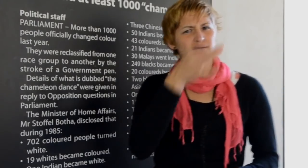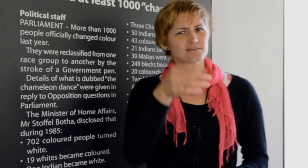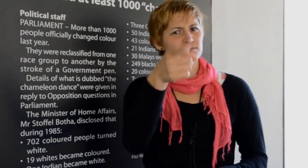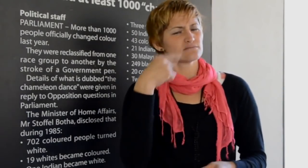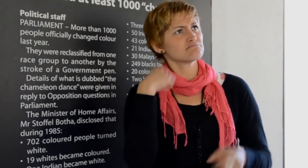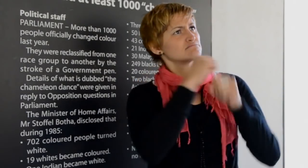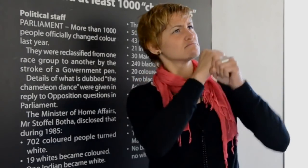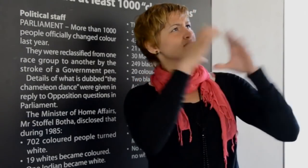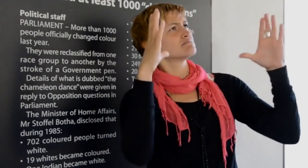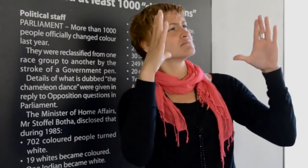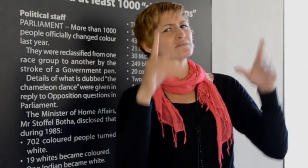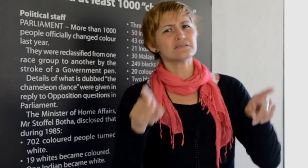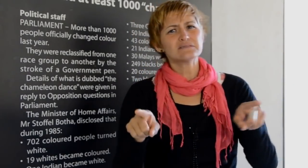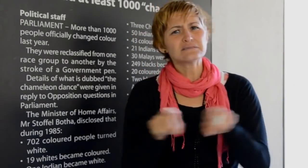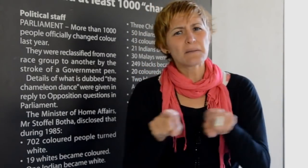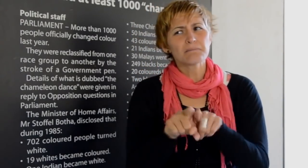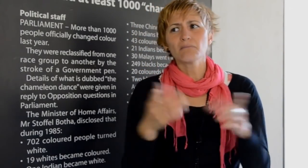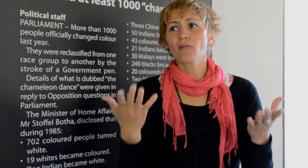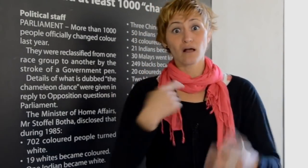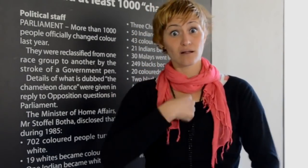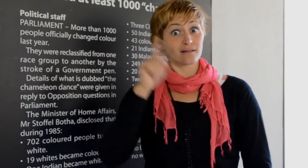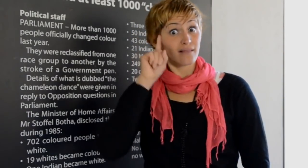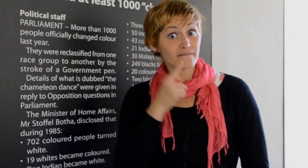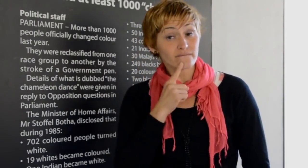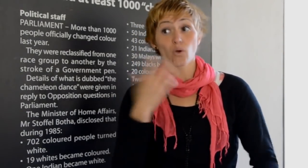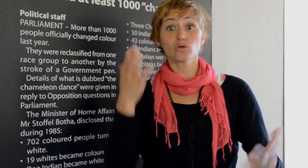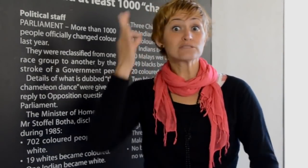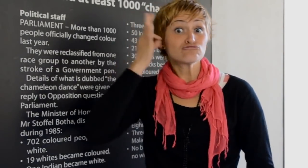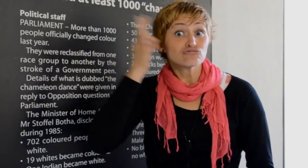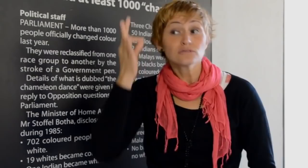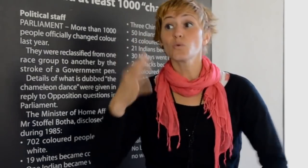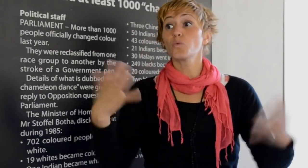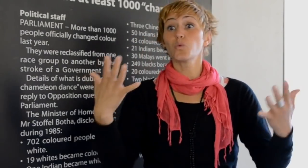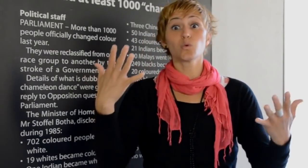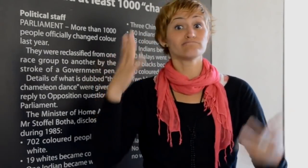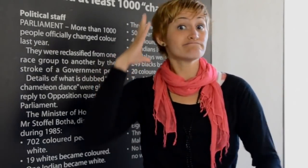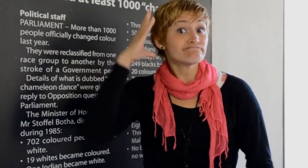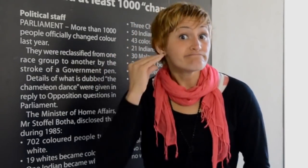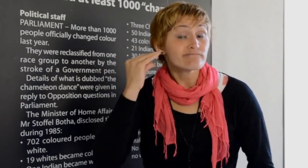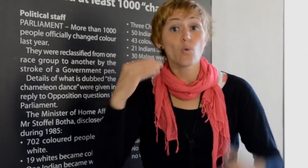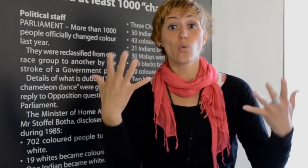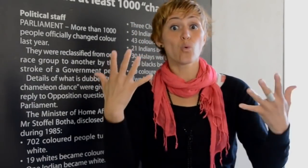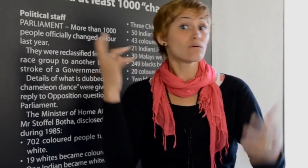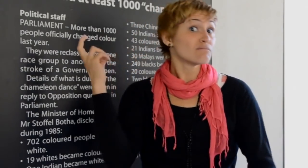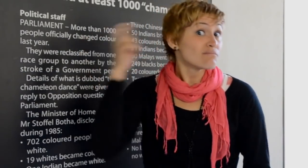Now I’m asking you a rhetorical question. If the government screens people that are deaf, hard of hearing, hearing, or persons